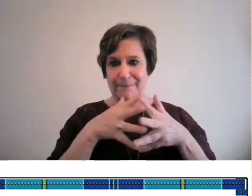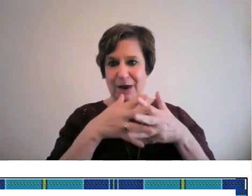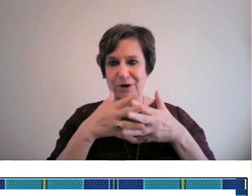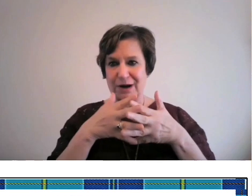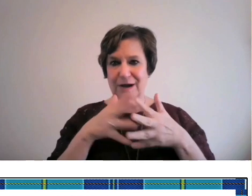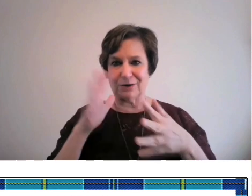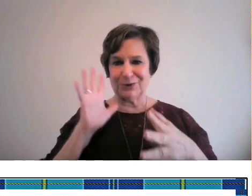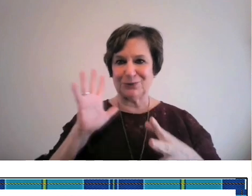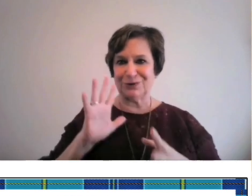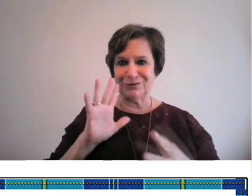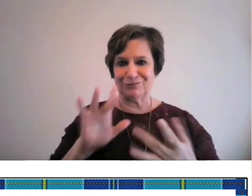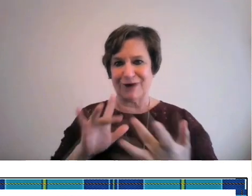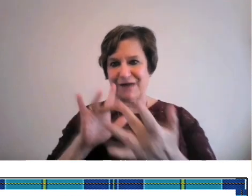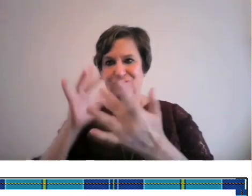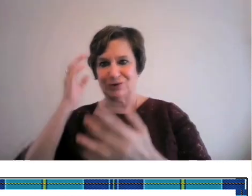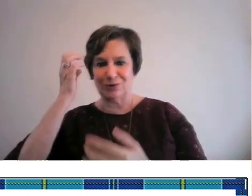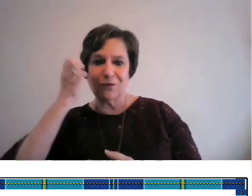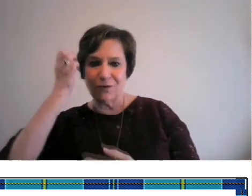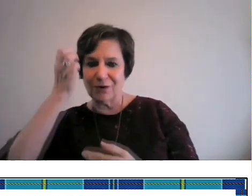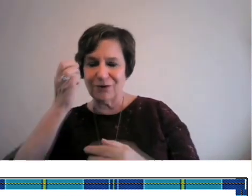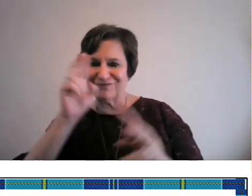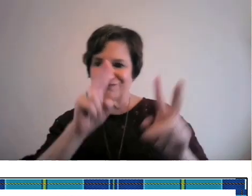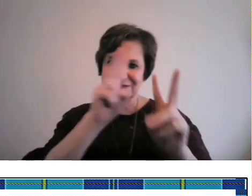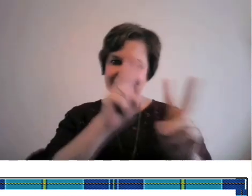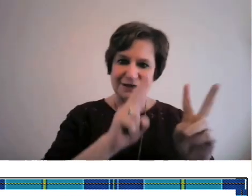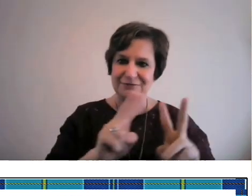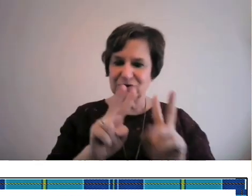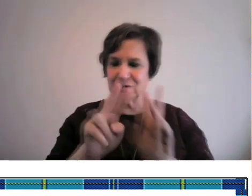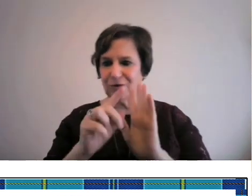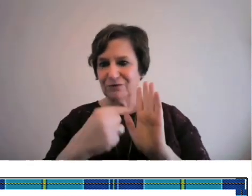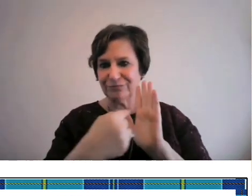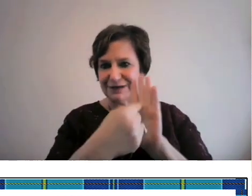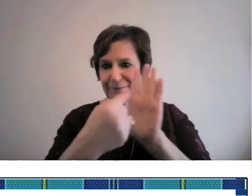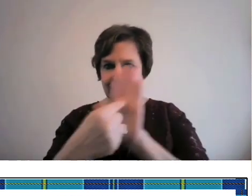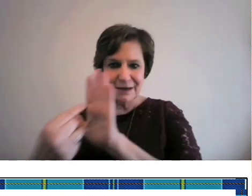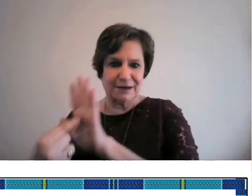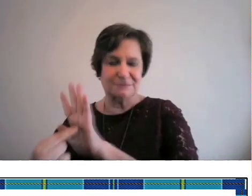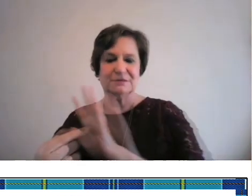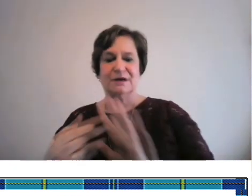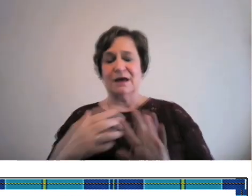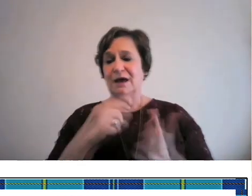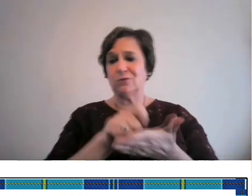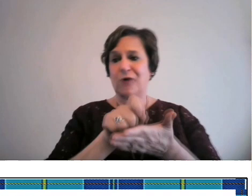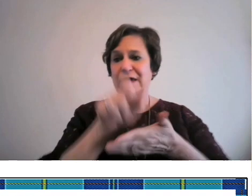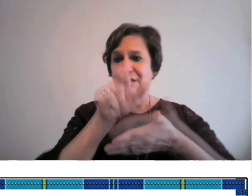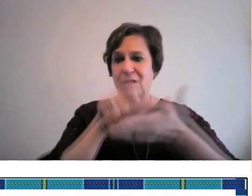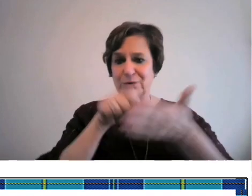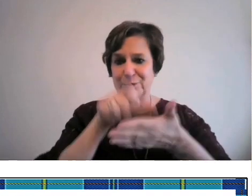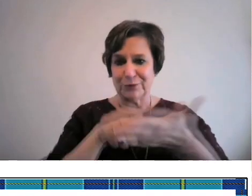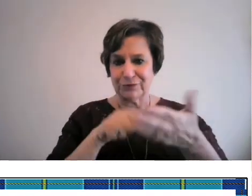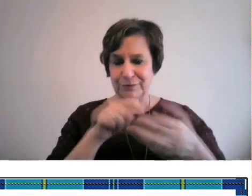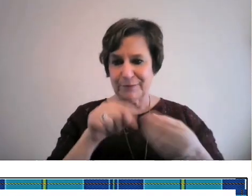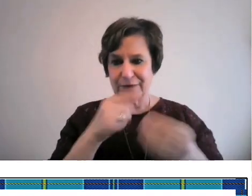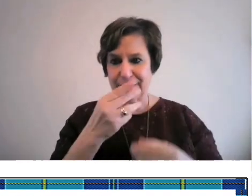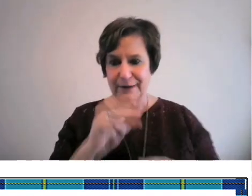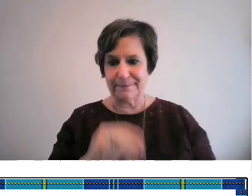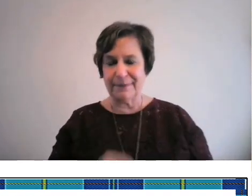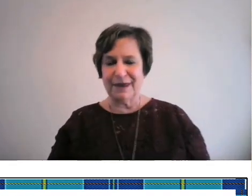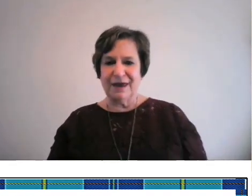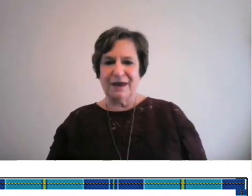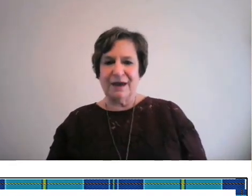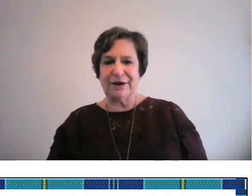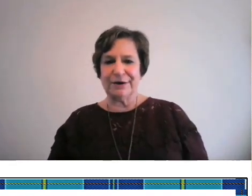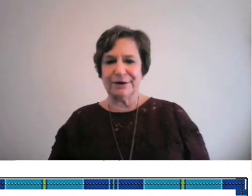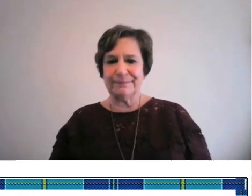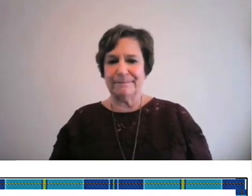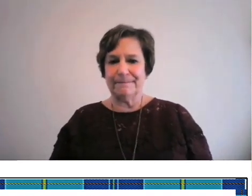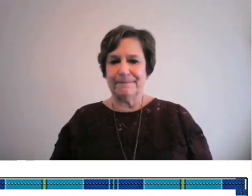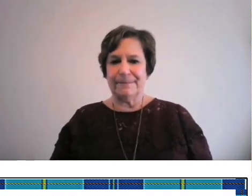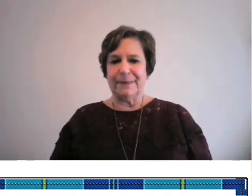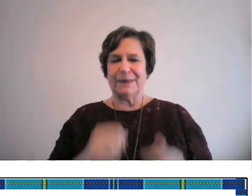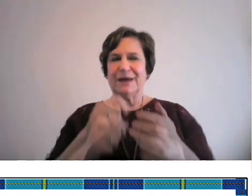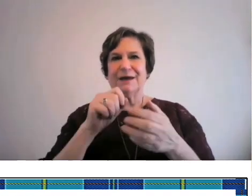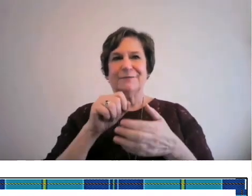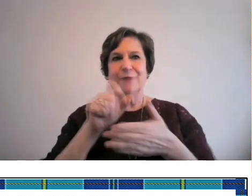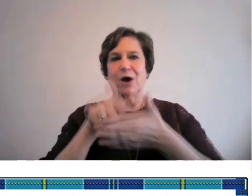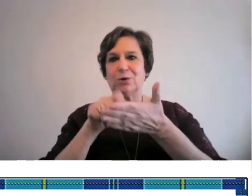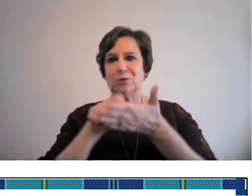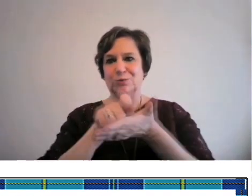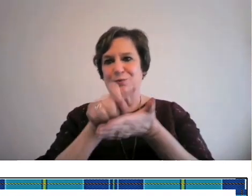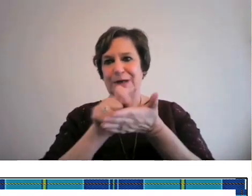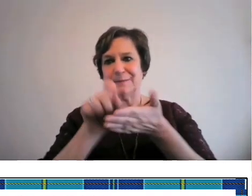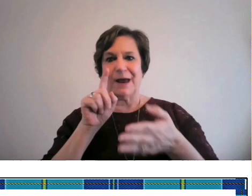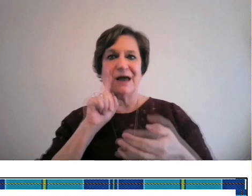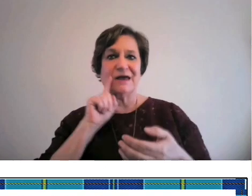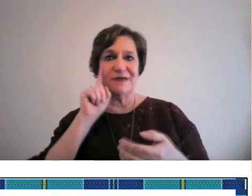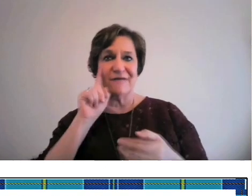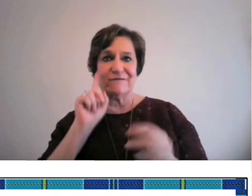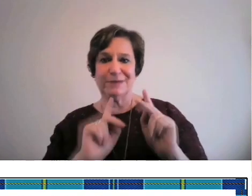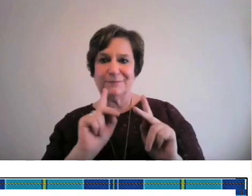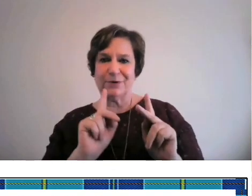Deaf artists from America used to visit Europe, visit exhibits and write articles about them.